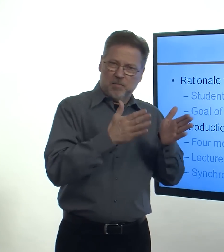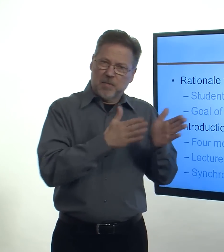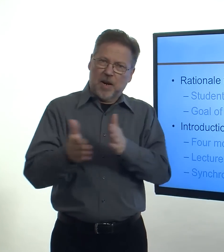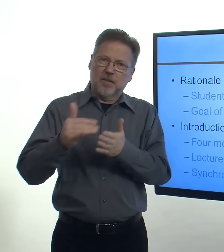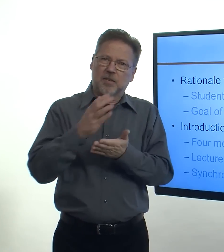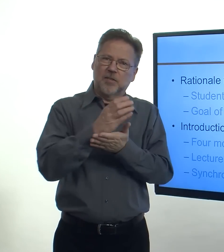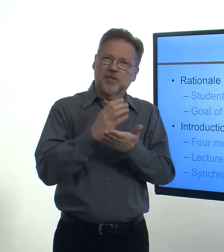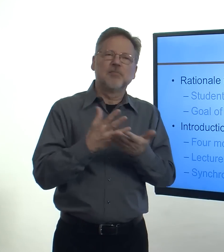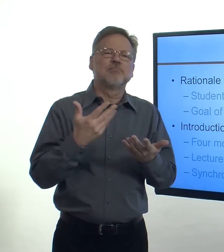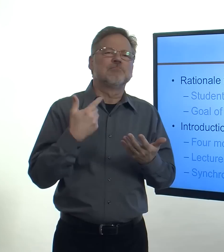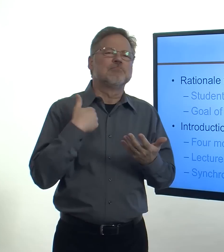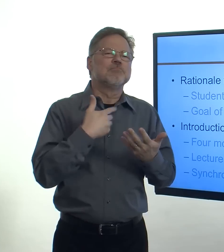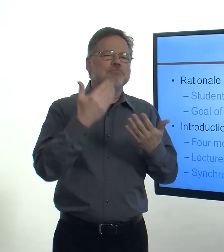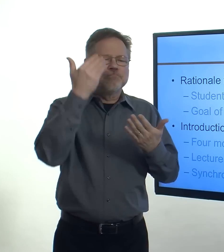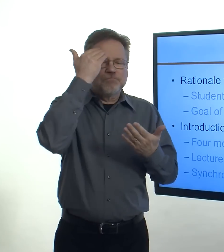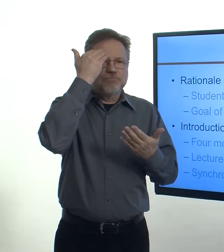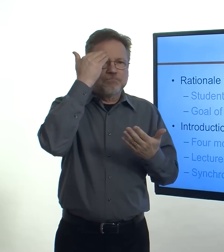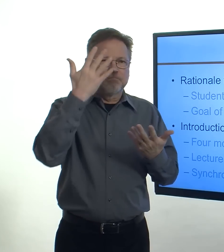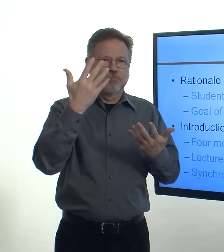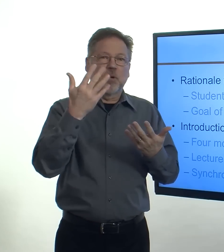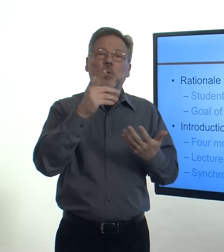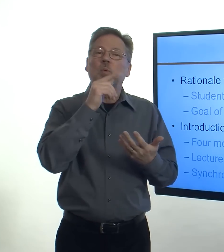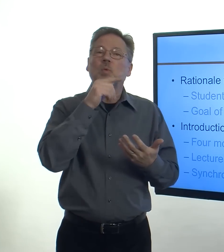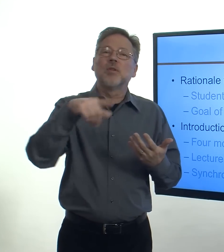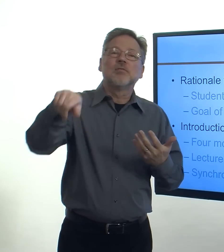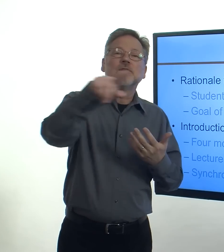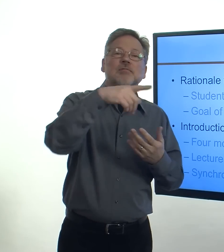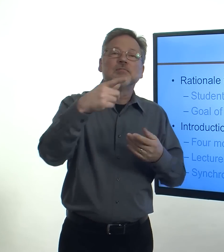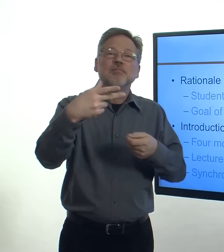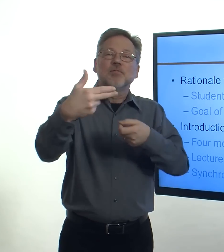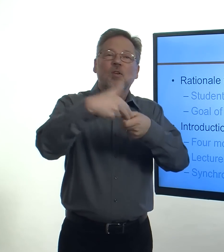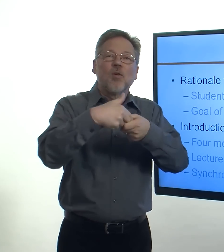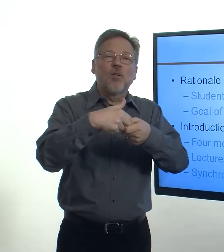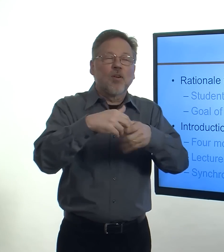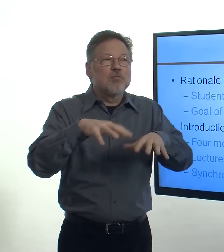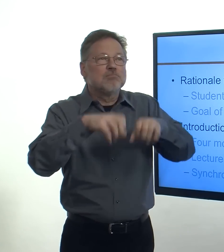planned this course with our student audience in mind, knowing that those who sign up for